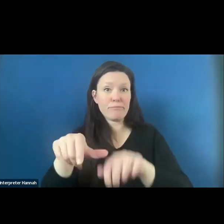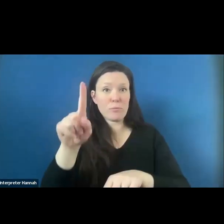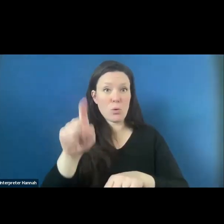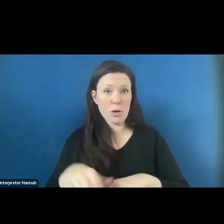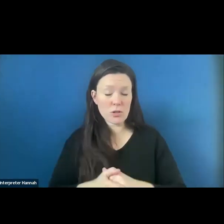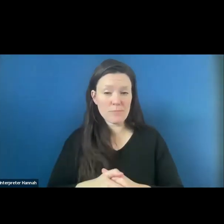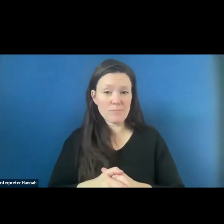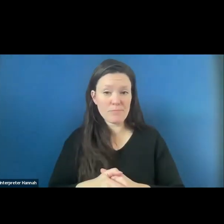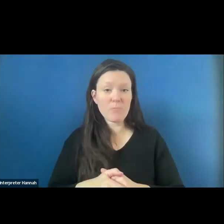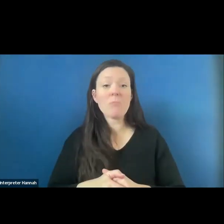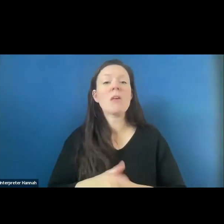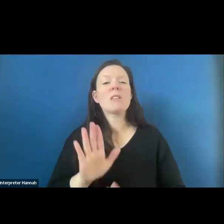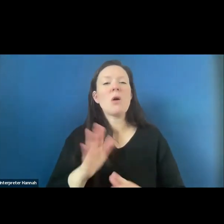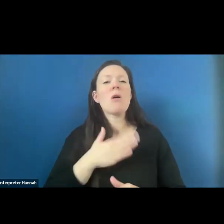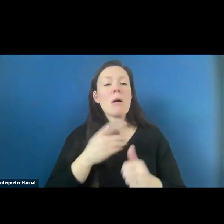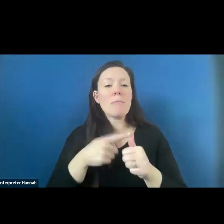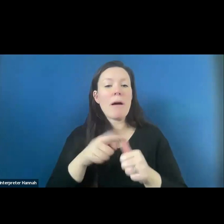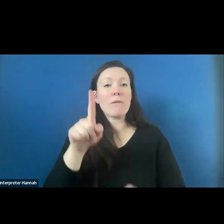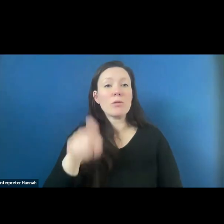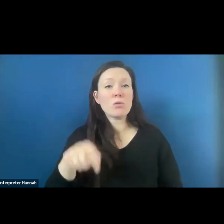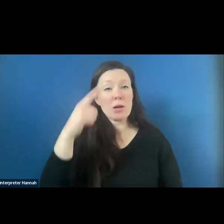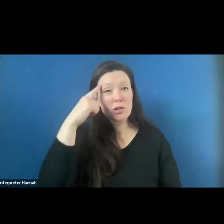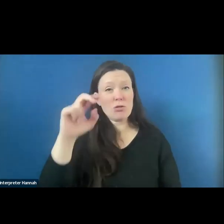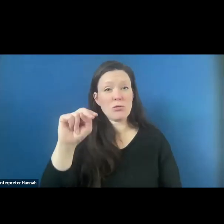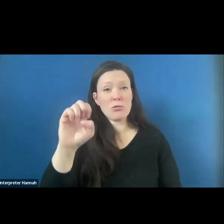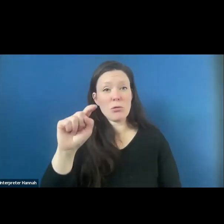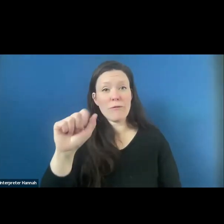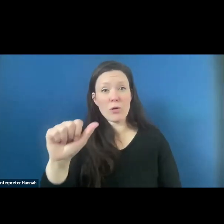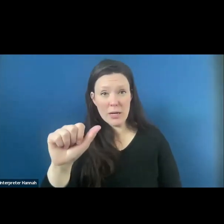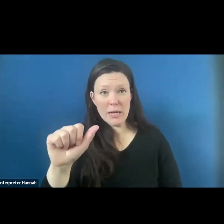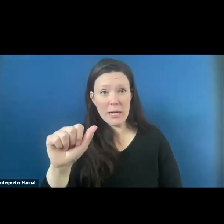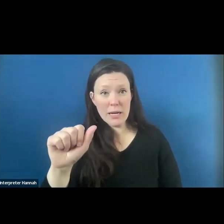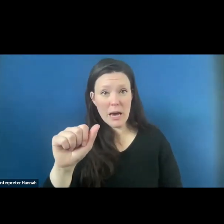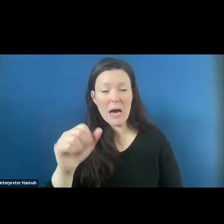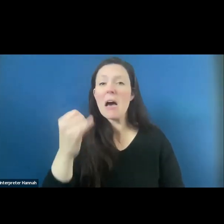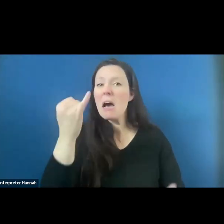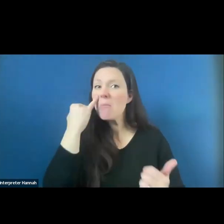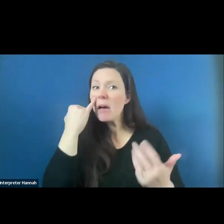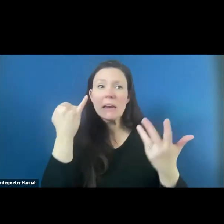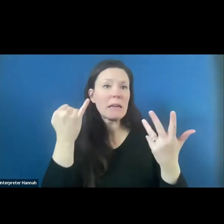but panelists, you know, feel free to respond to questions that I pose to other panelists when I when I call on you as well.